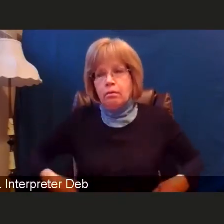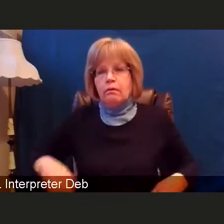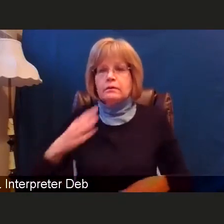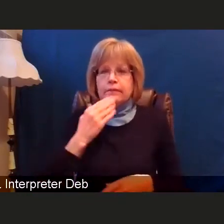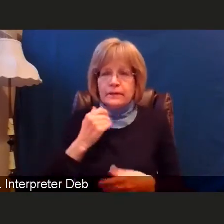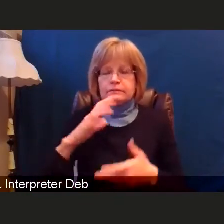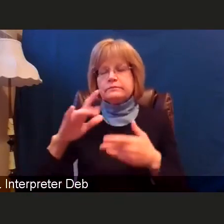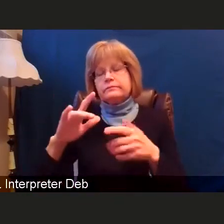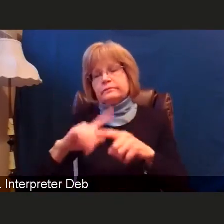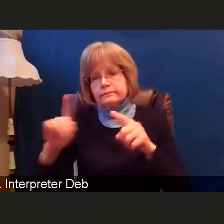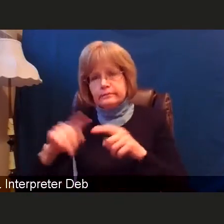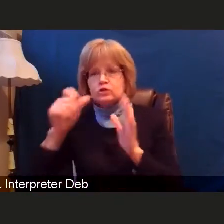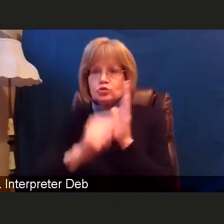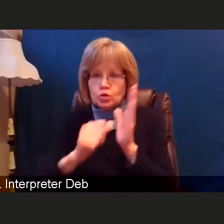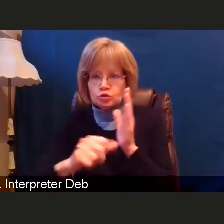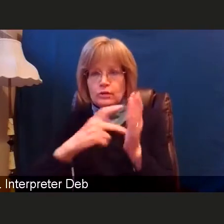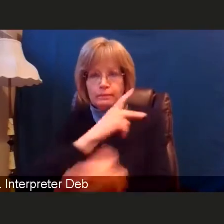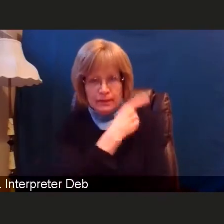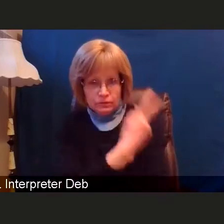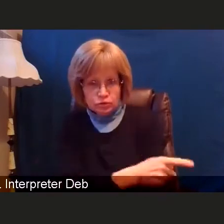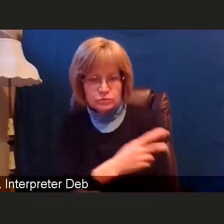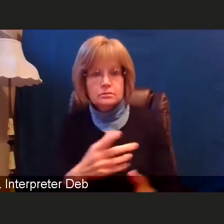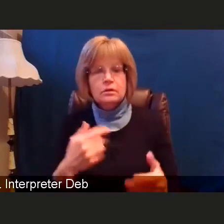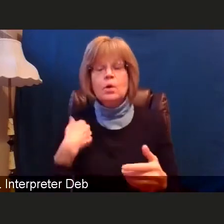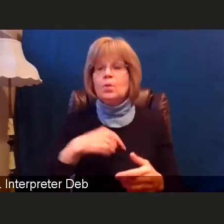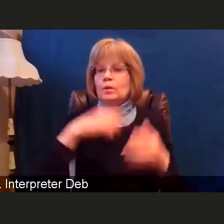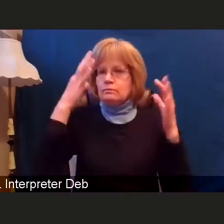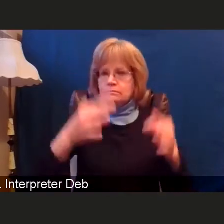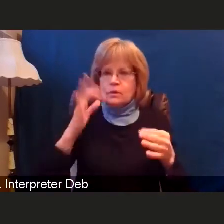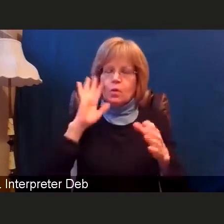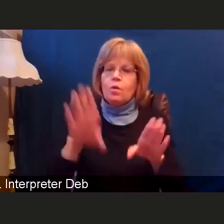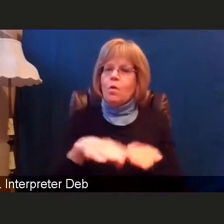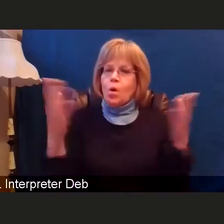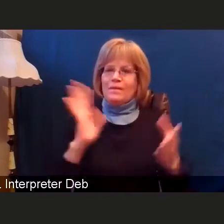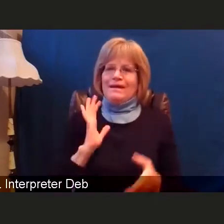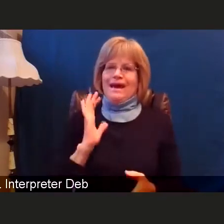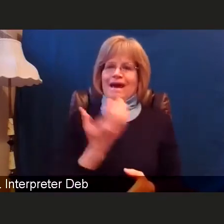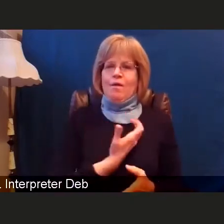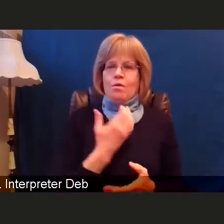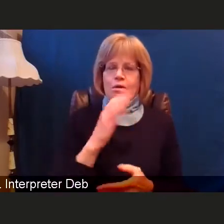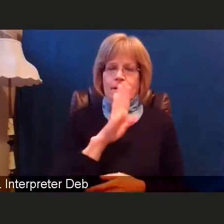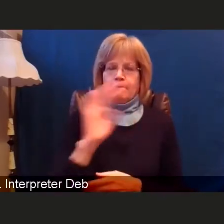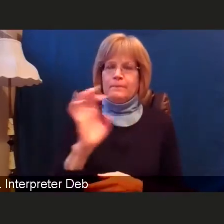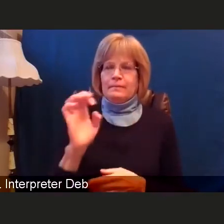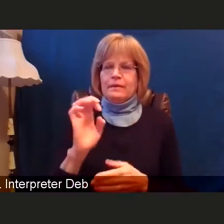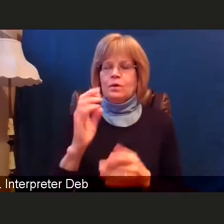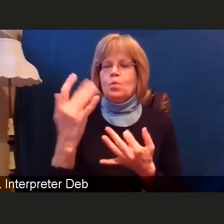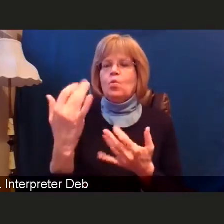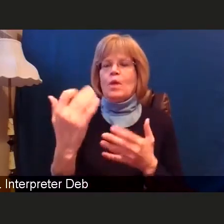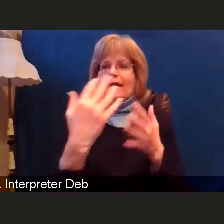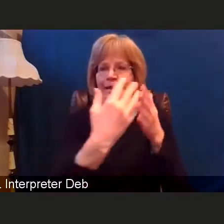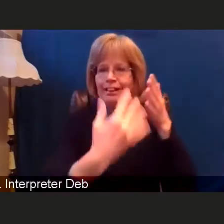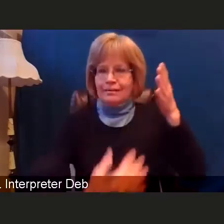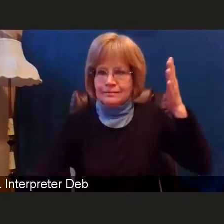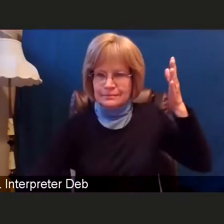that we would open up our own Beebe Wait List, that you can access through our website,